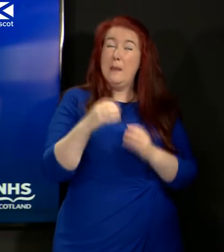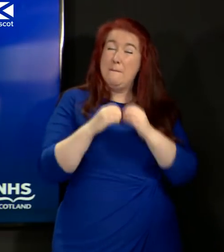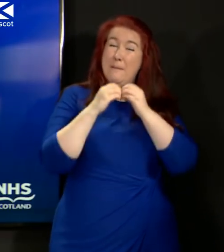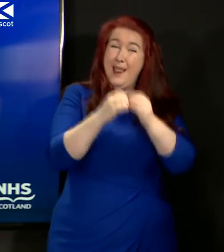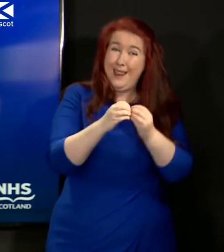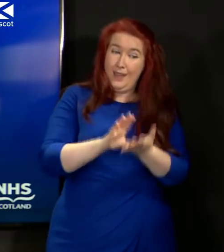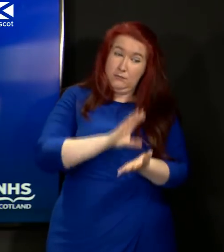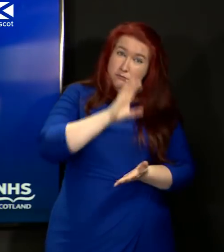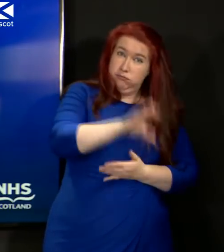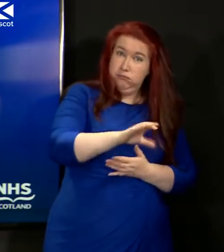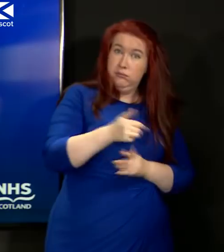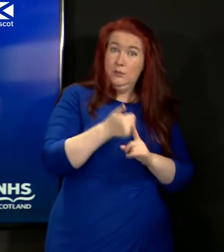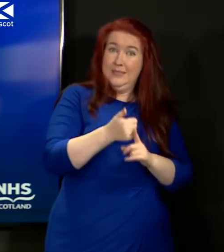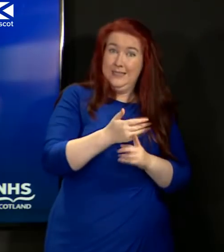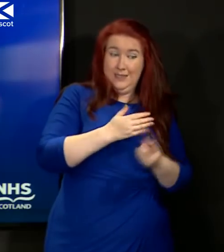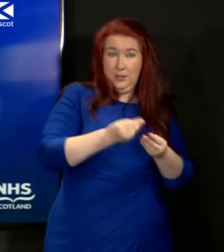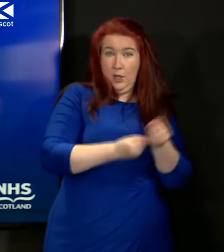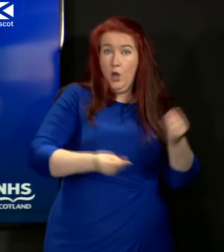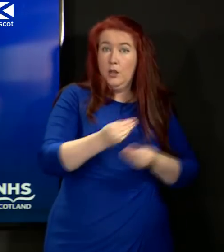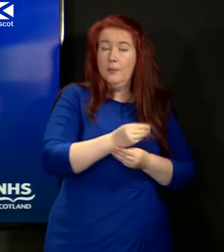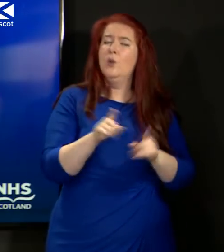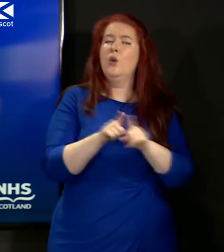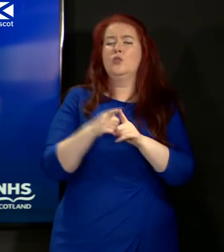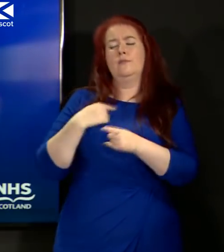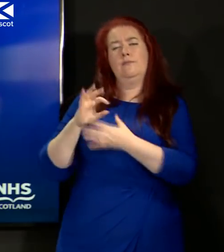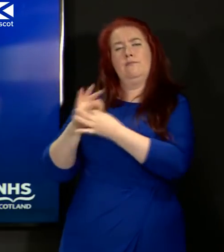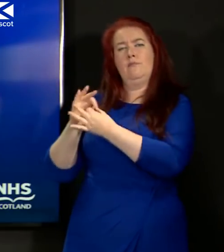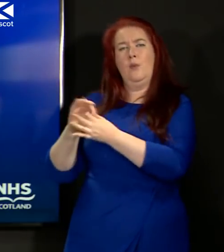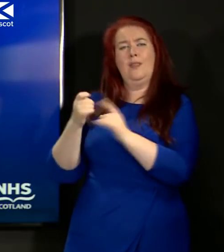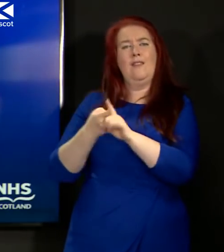working with the Cabinet Secretary for Finance on the restart stimulus